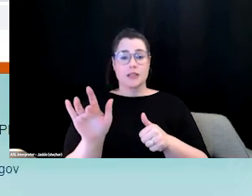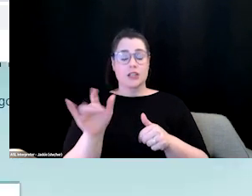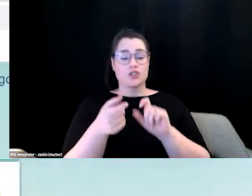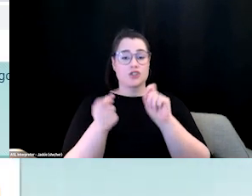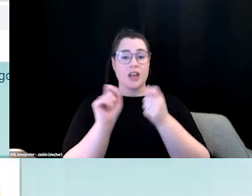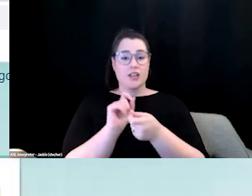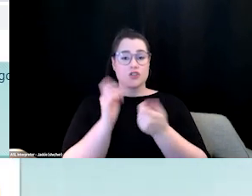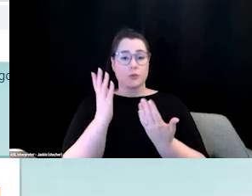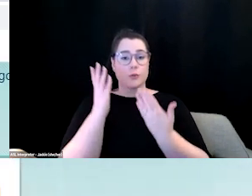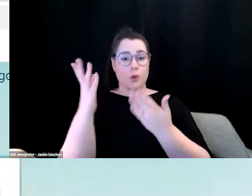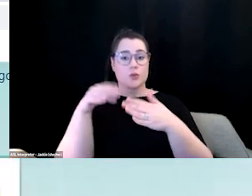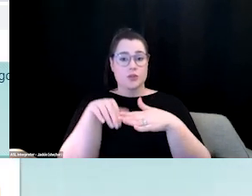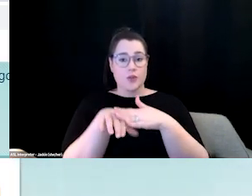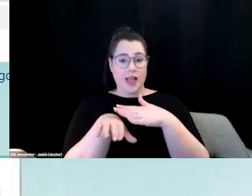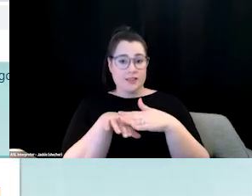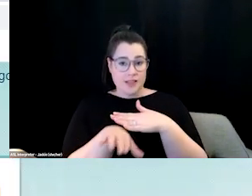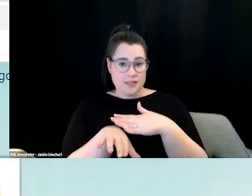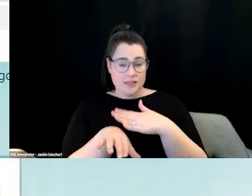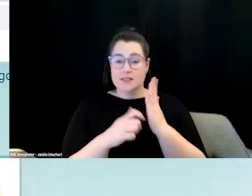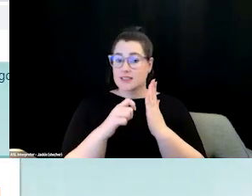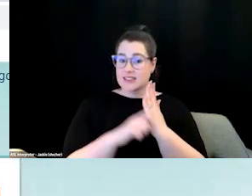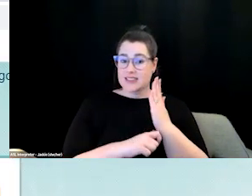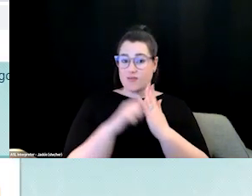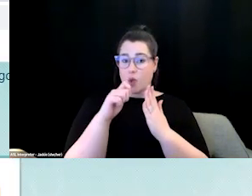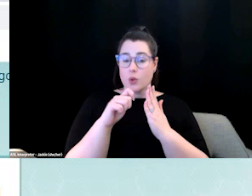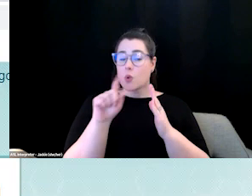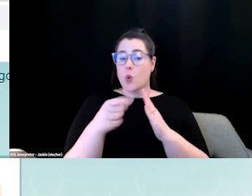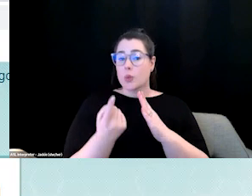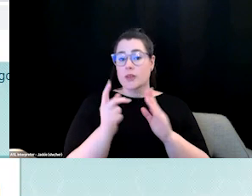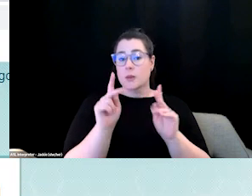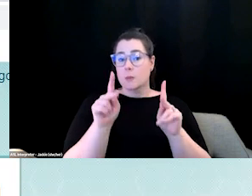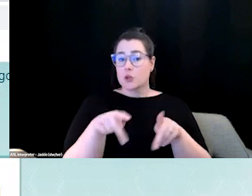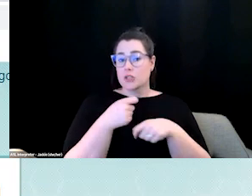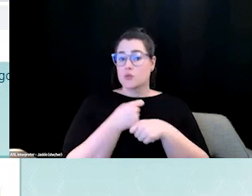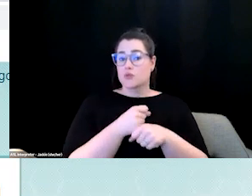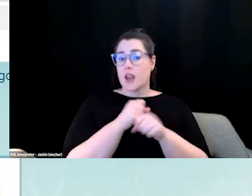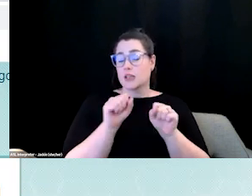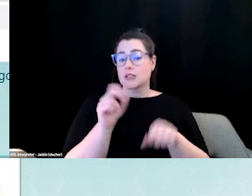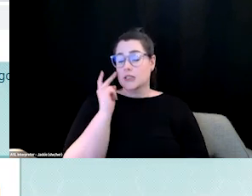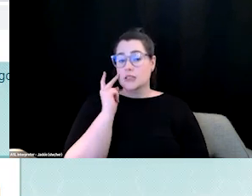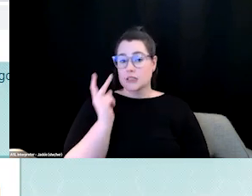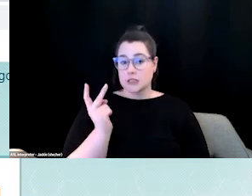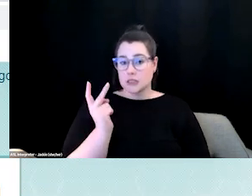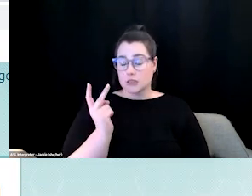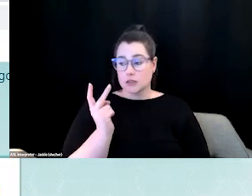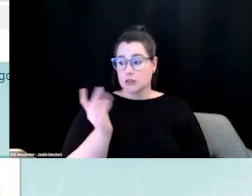By default, a proposal is only viewable by the person who created it. So here you can see proposal is not shared.